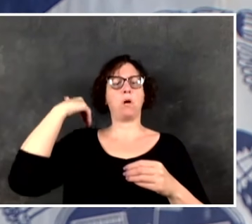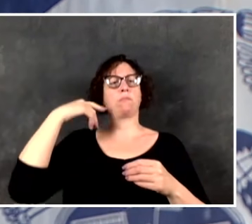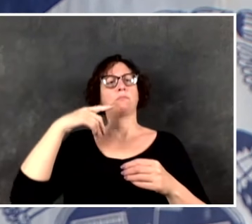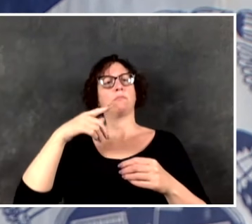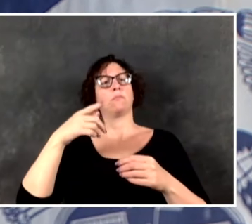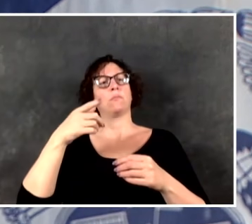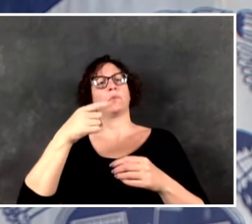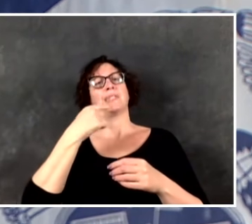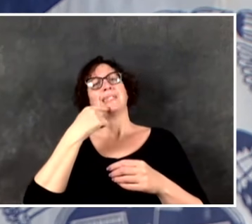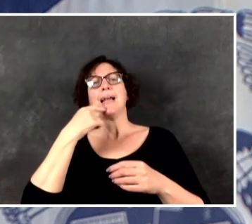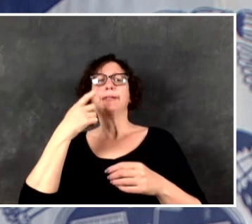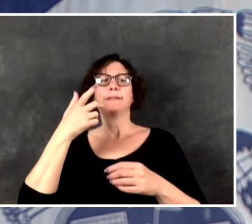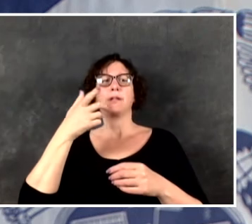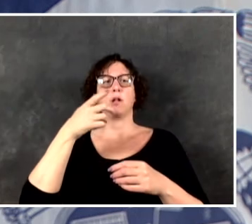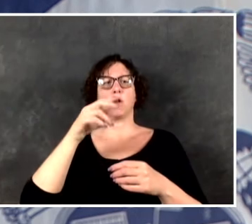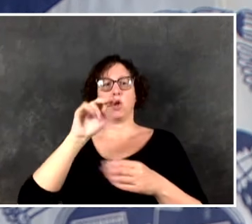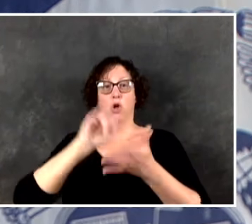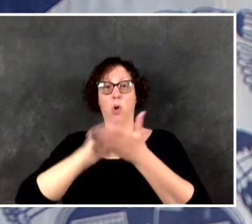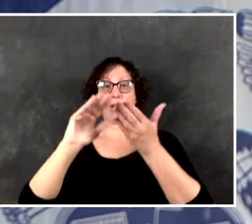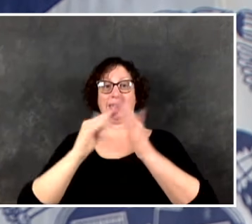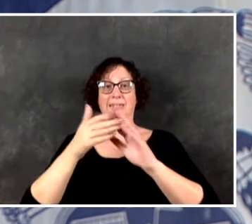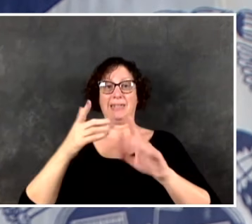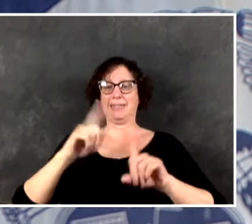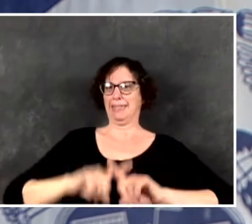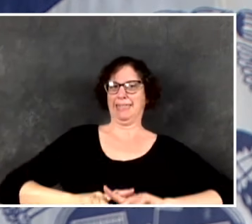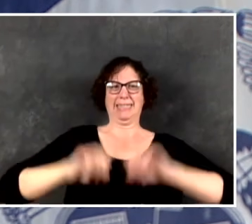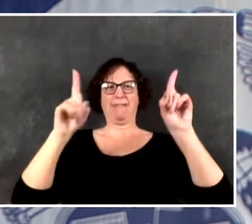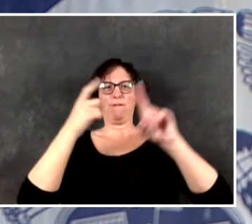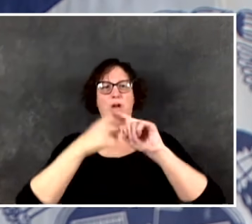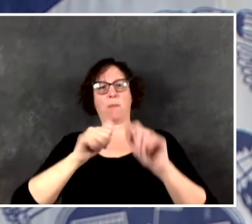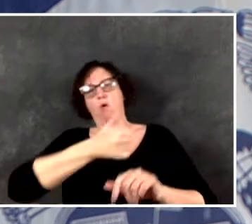YORK CITY IS DIFFERENT FROM OTHER ITCIES REGARDING SOME